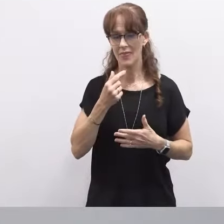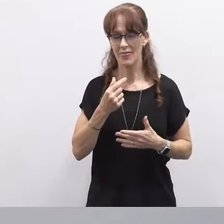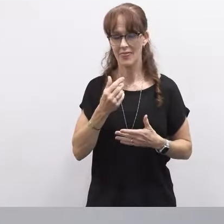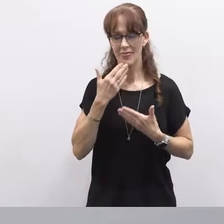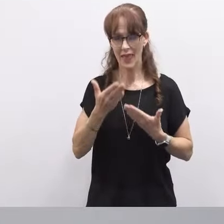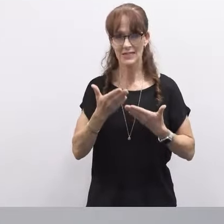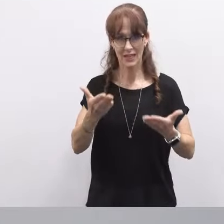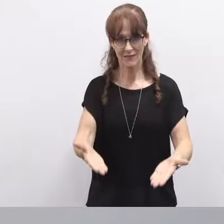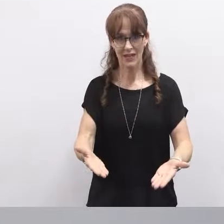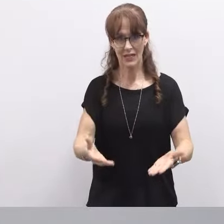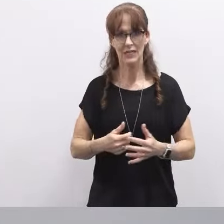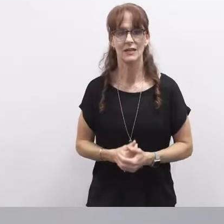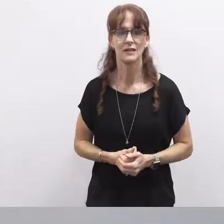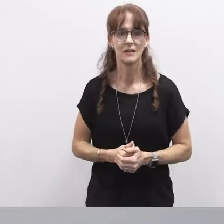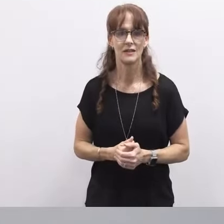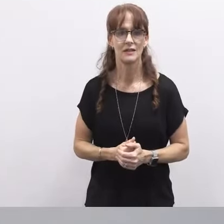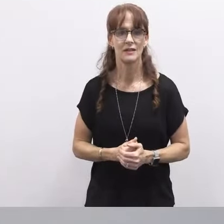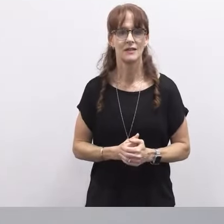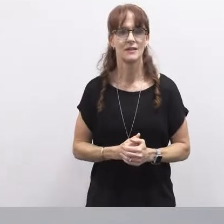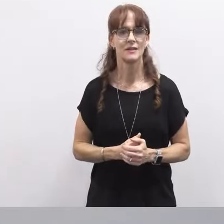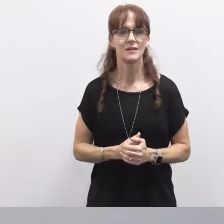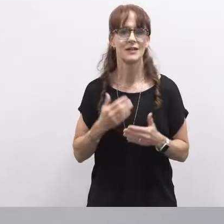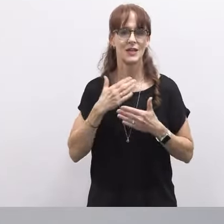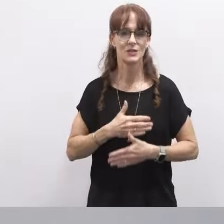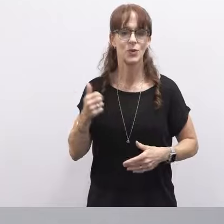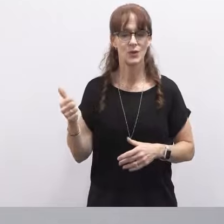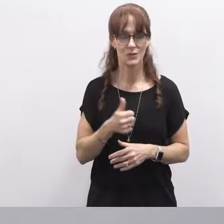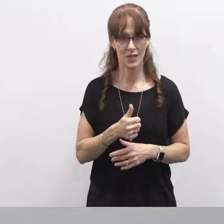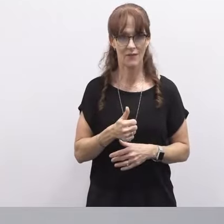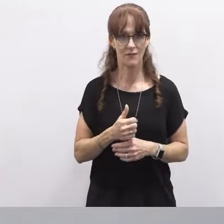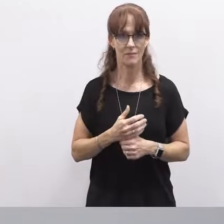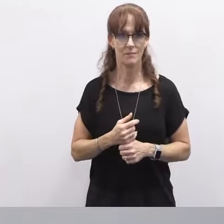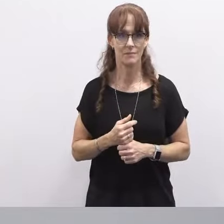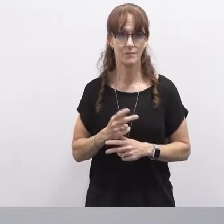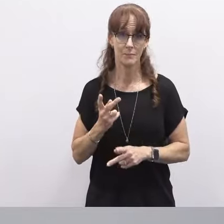and enjoy yourselves, be careful,